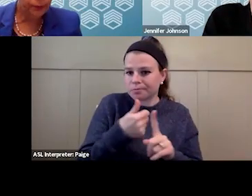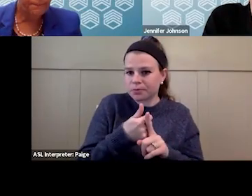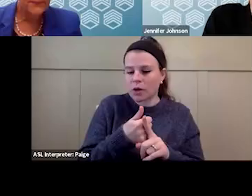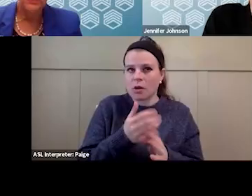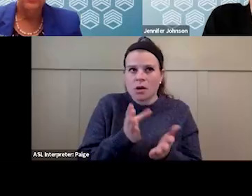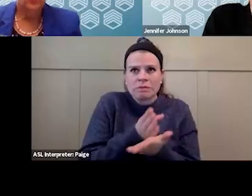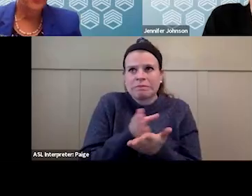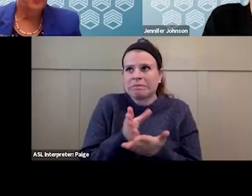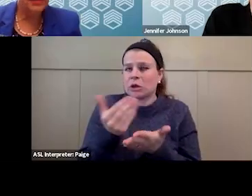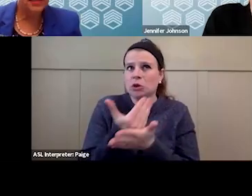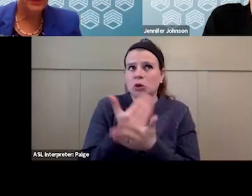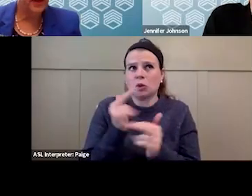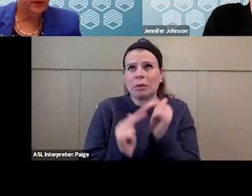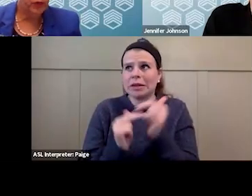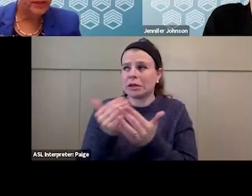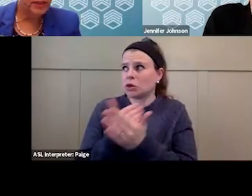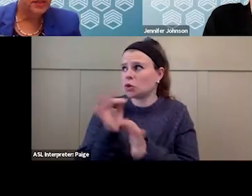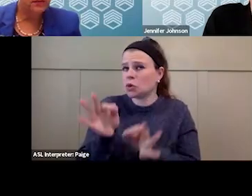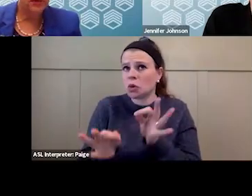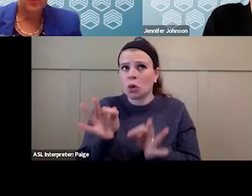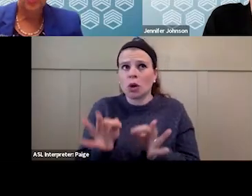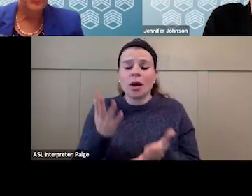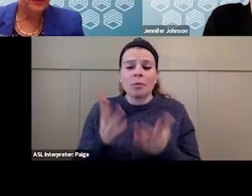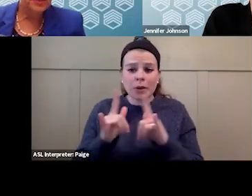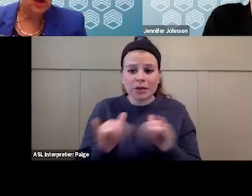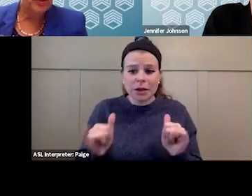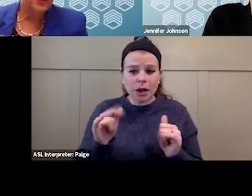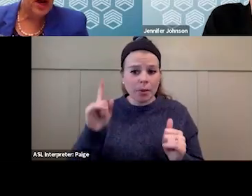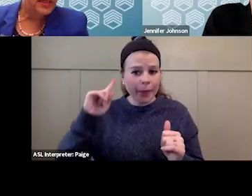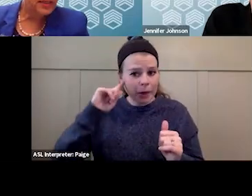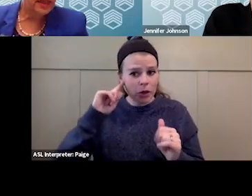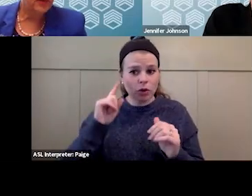courtroom, while they're possibly hearing voices, or being so depressed